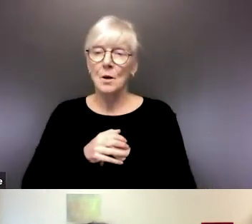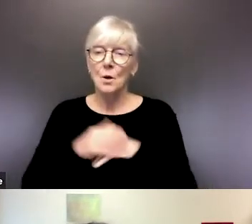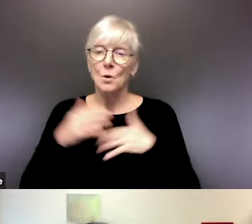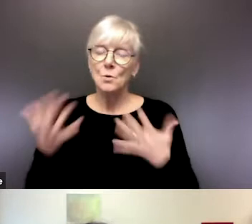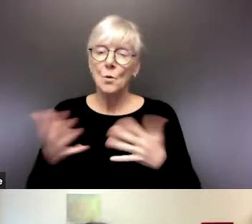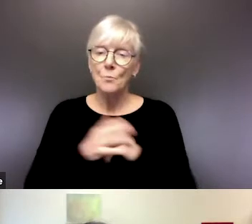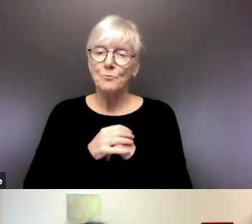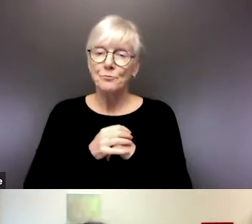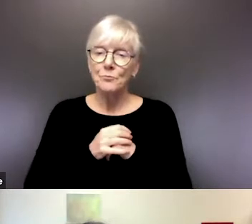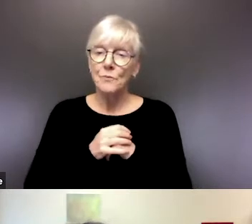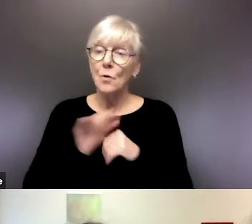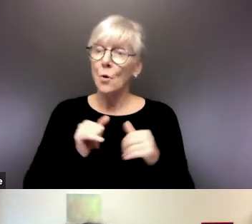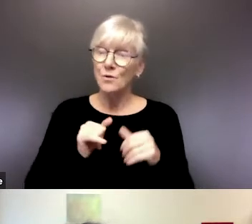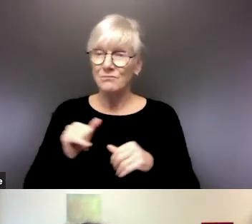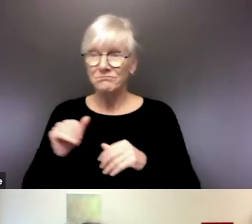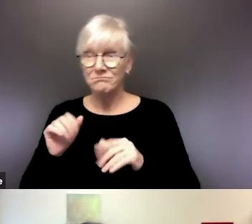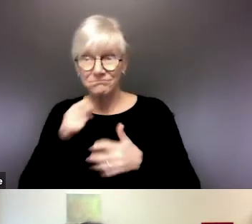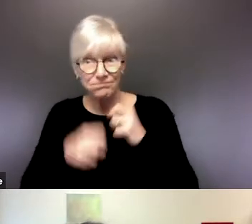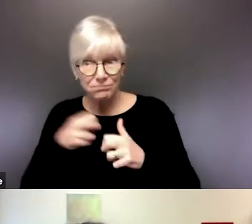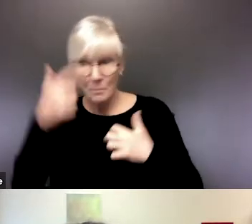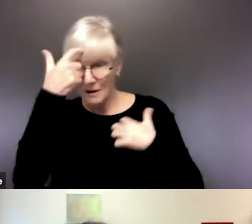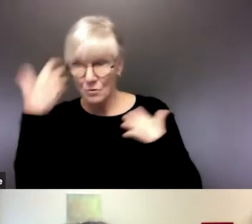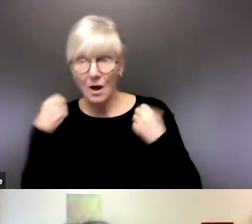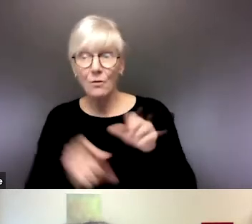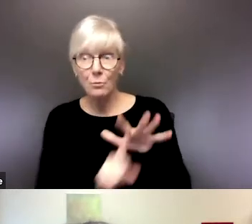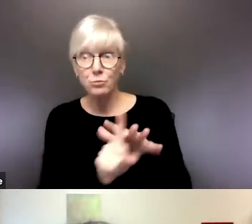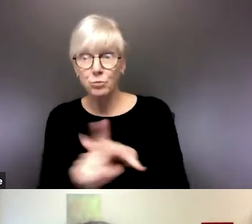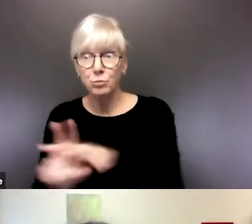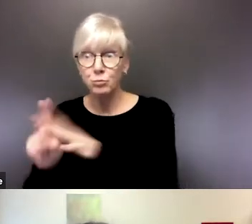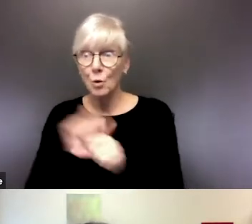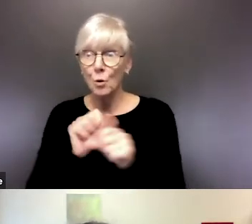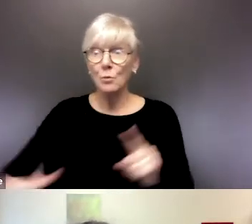these risk factors and mental health problems in the workplace has been clearly demonstrated